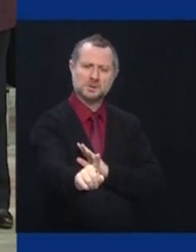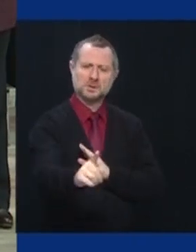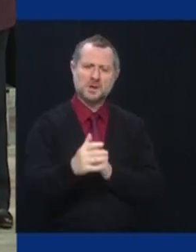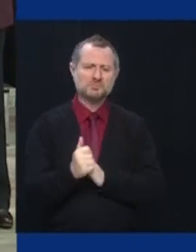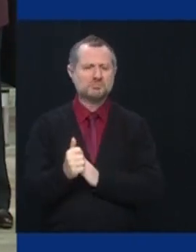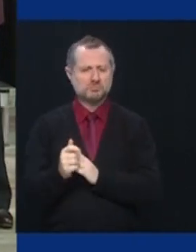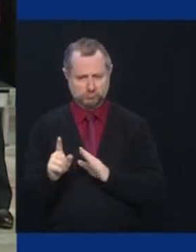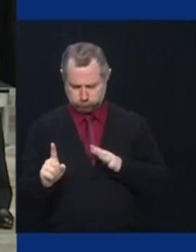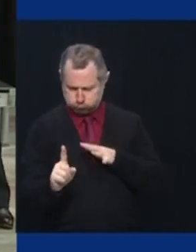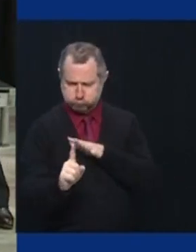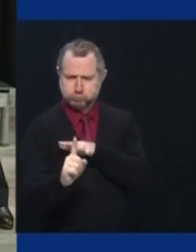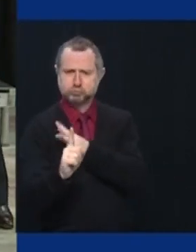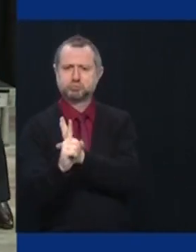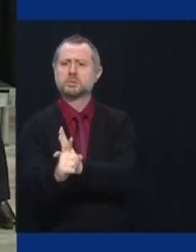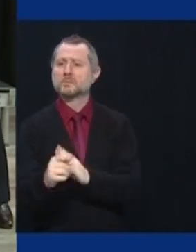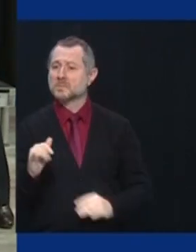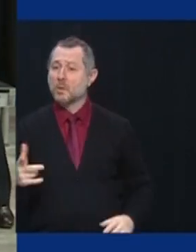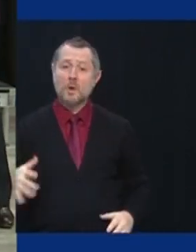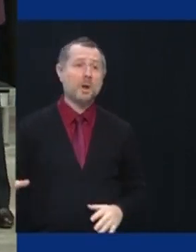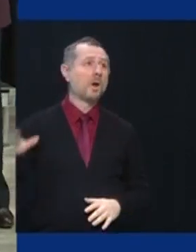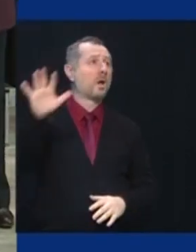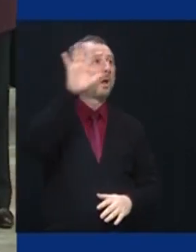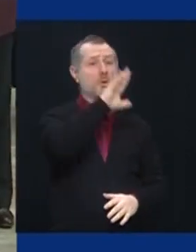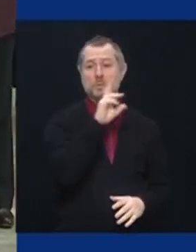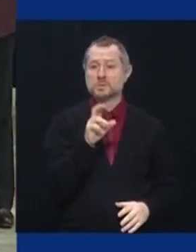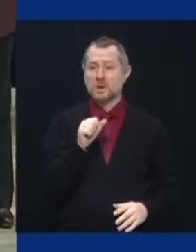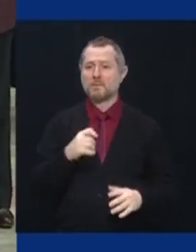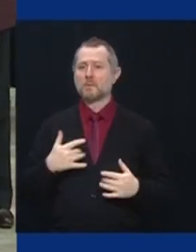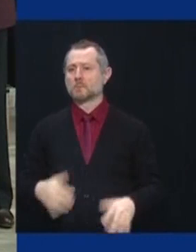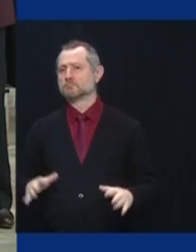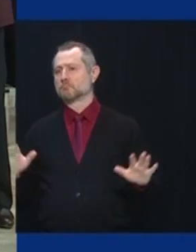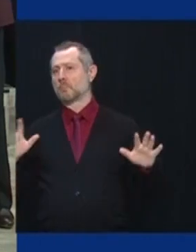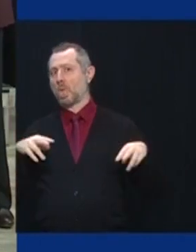IT WAS YOU WHO WAS A TRAIL BLAZER FOR US.